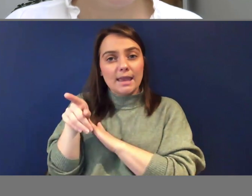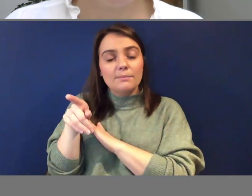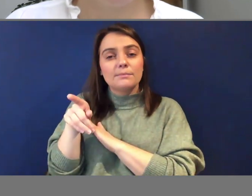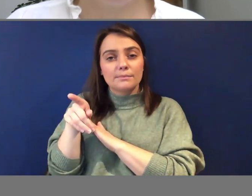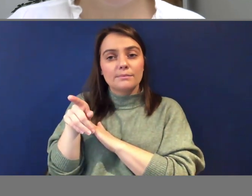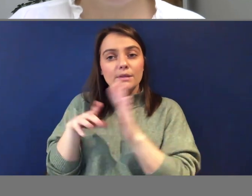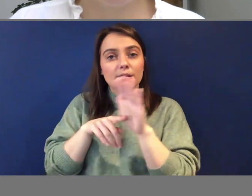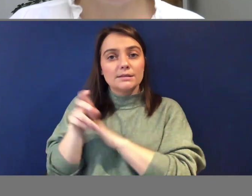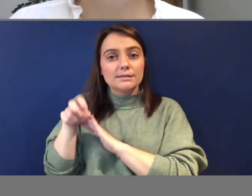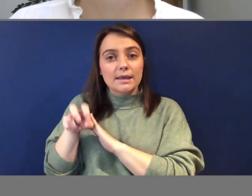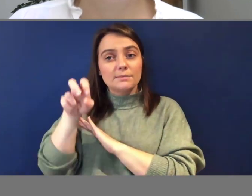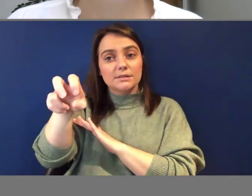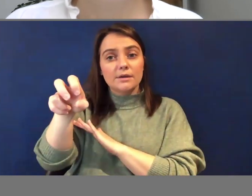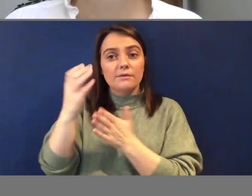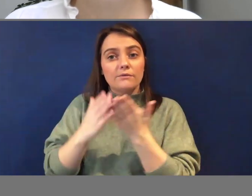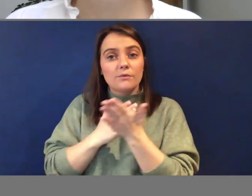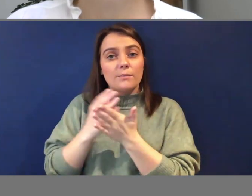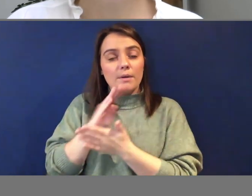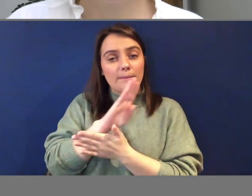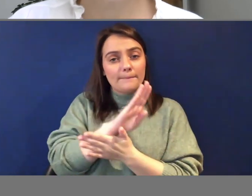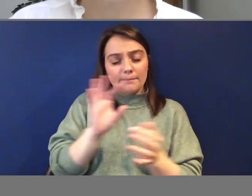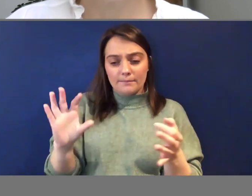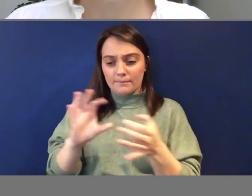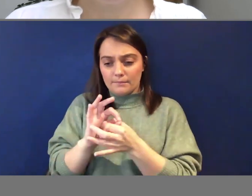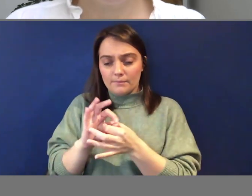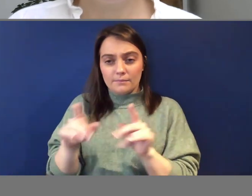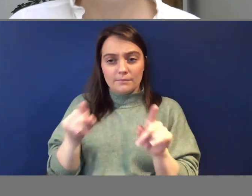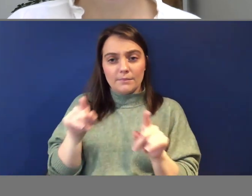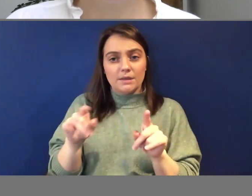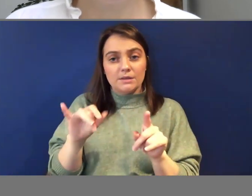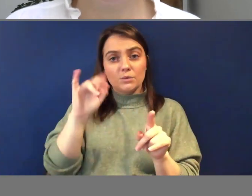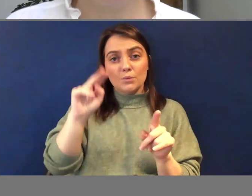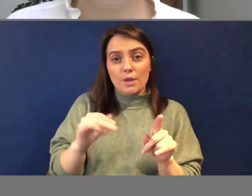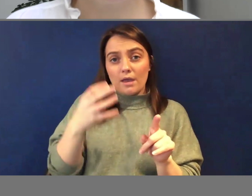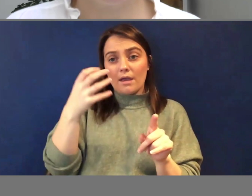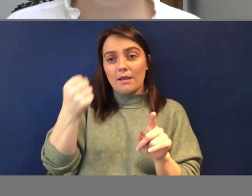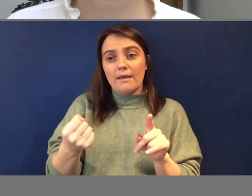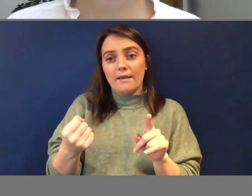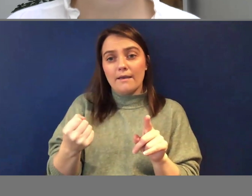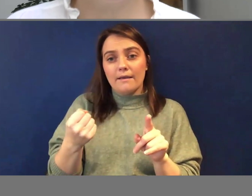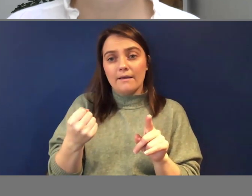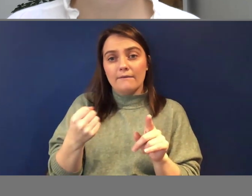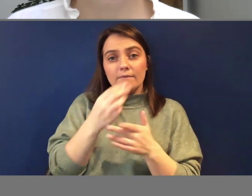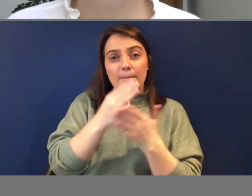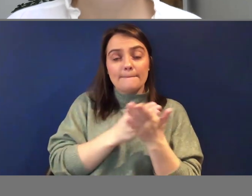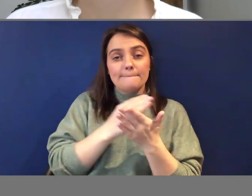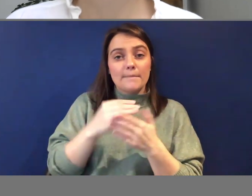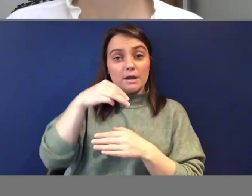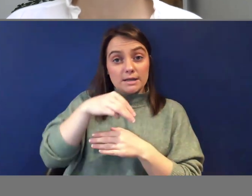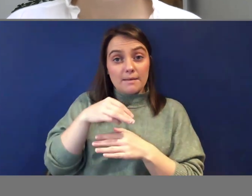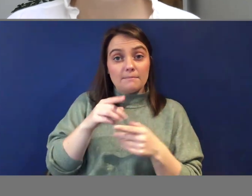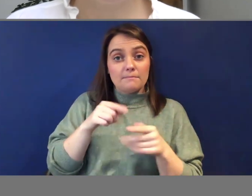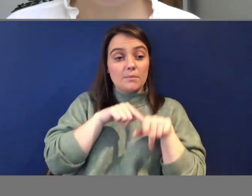stairs to Part B so we could have a part M compliant stairs as you come in but then if something